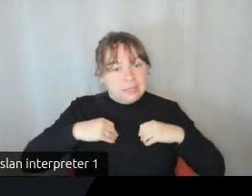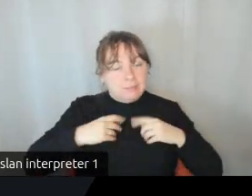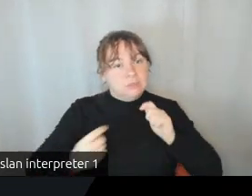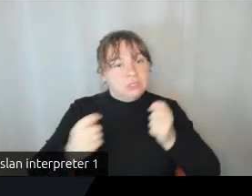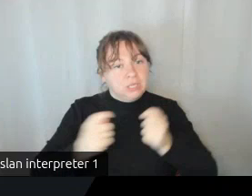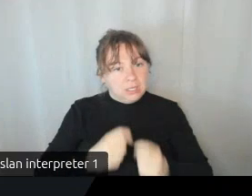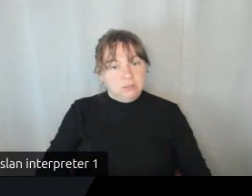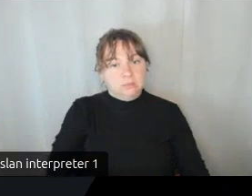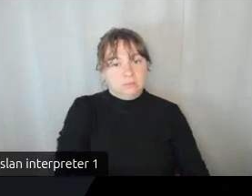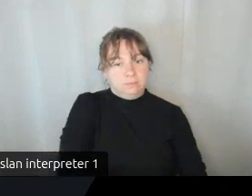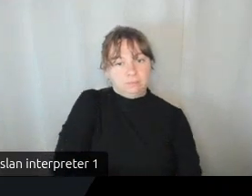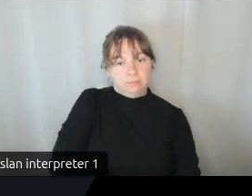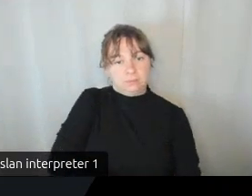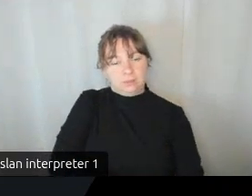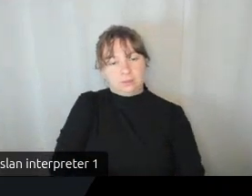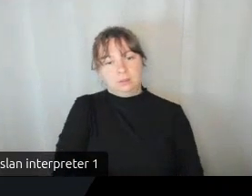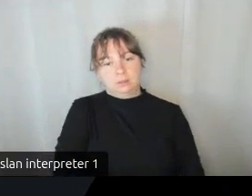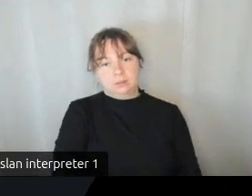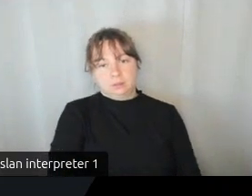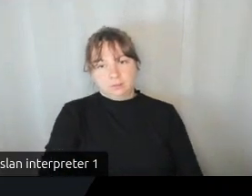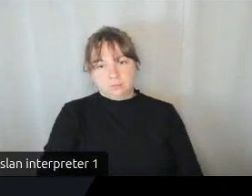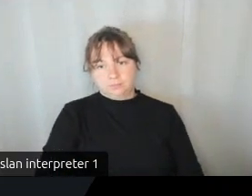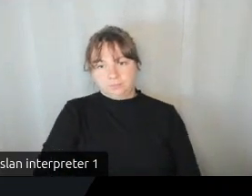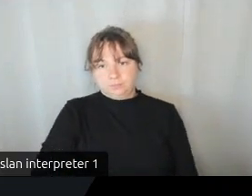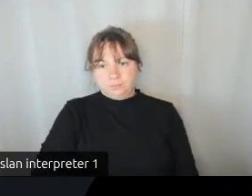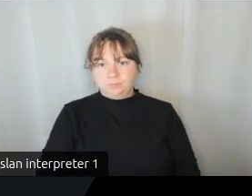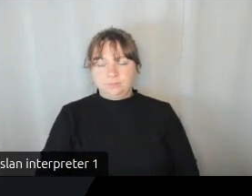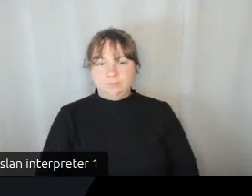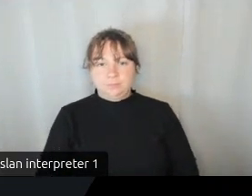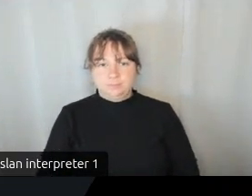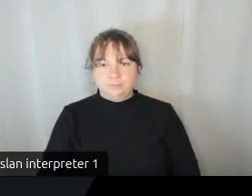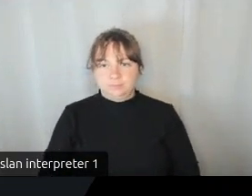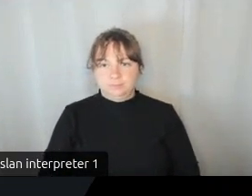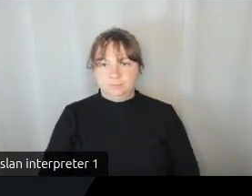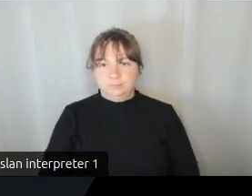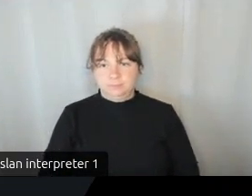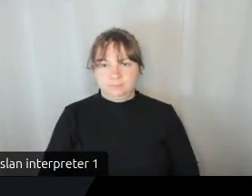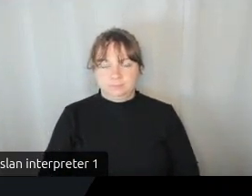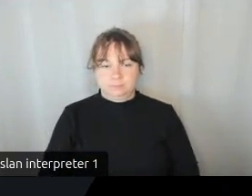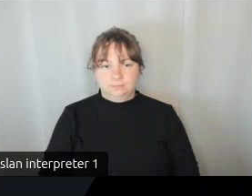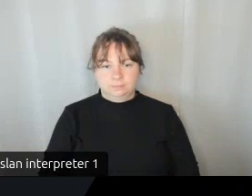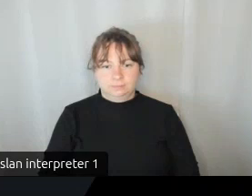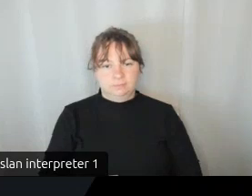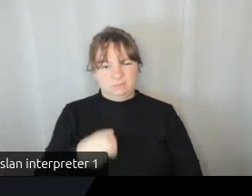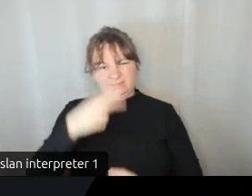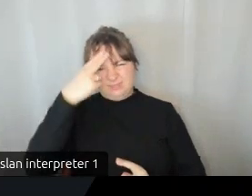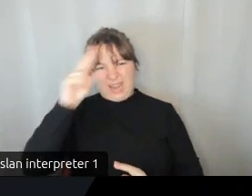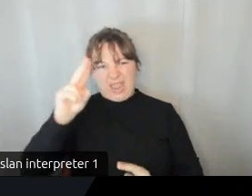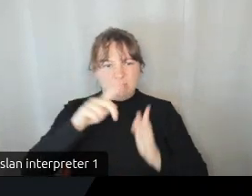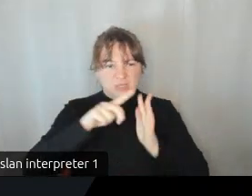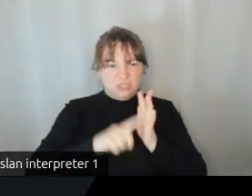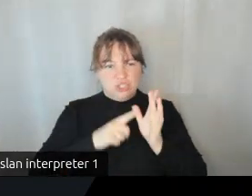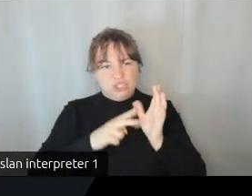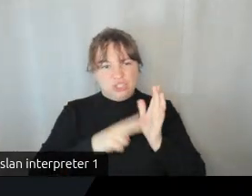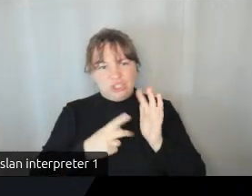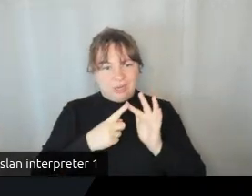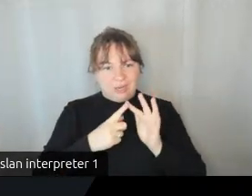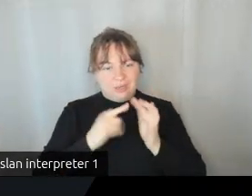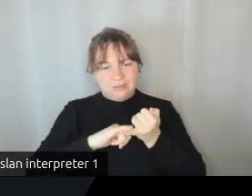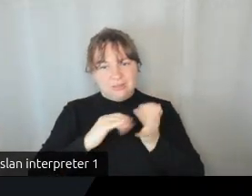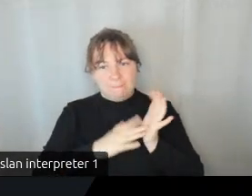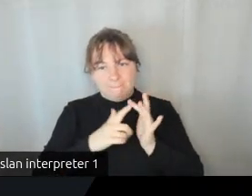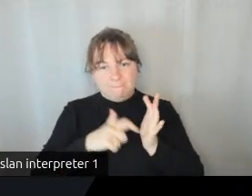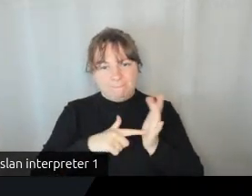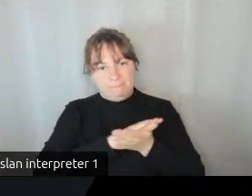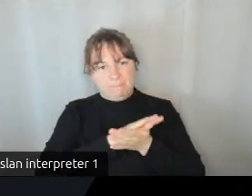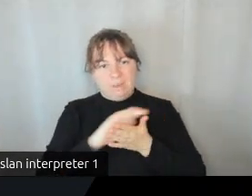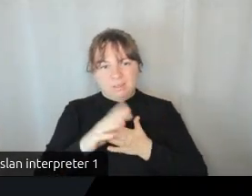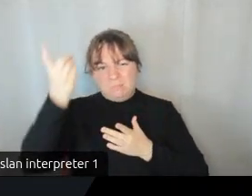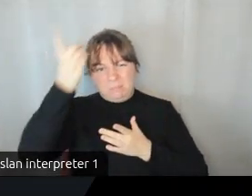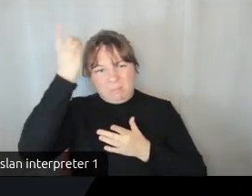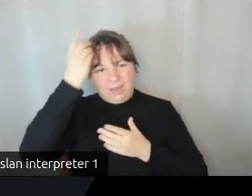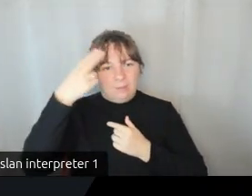So, thank you. So, I have um a James Smith here who we like to use on a regular basis. So, if it